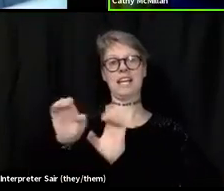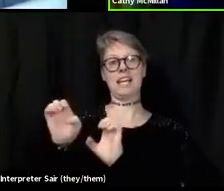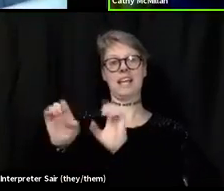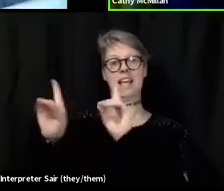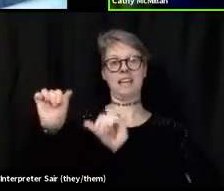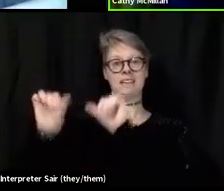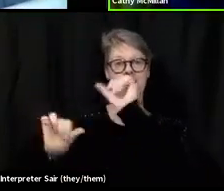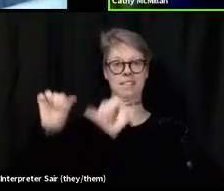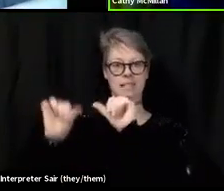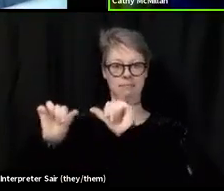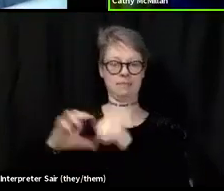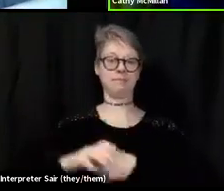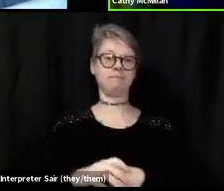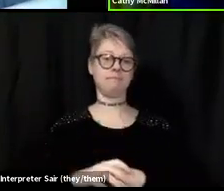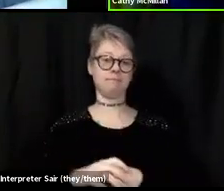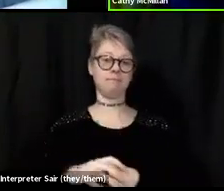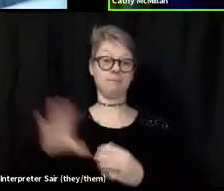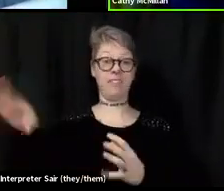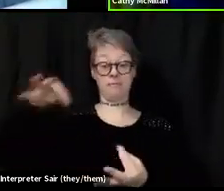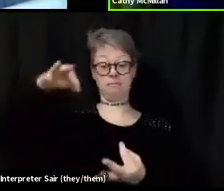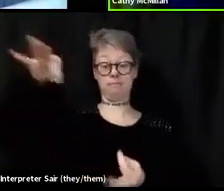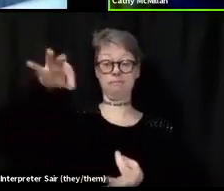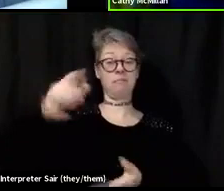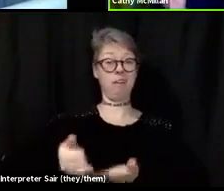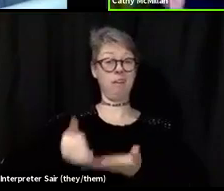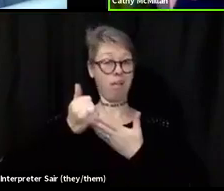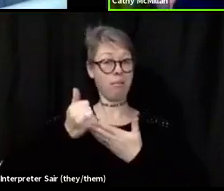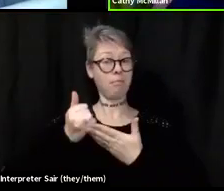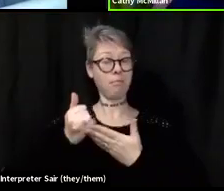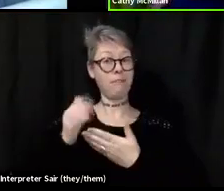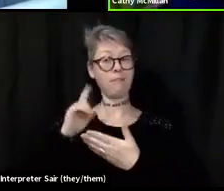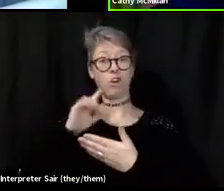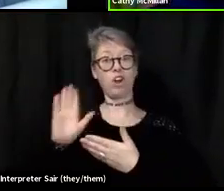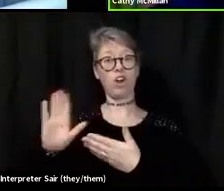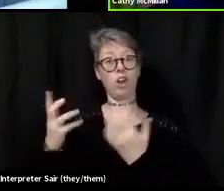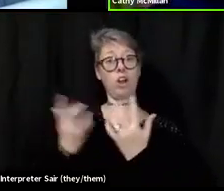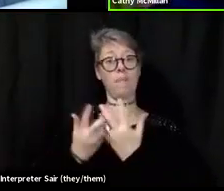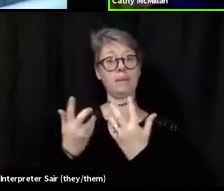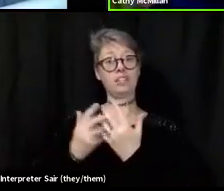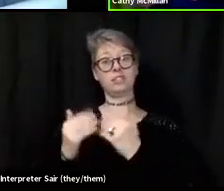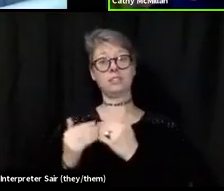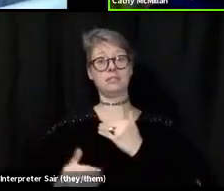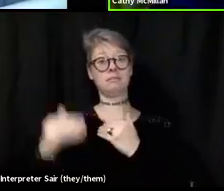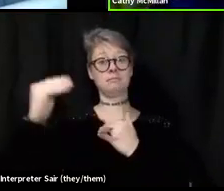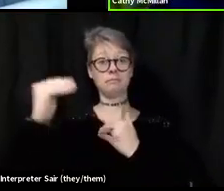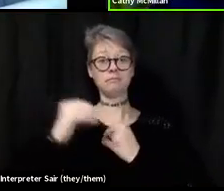ing a visual memory, disability, honor cycad, which. which has been helpful for her has been helpful for her getting